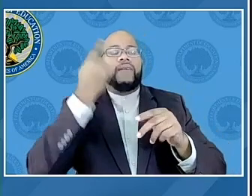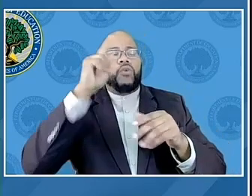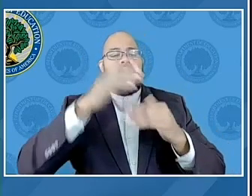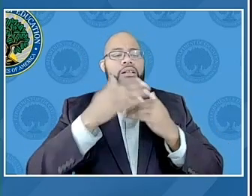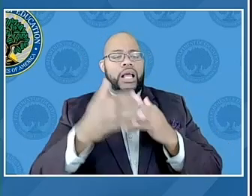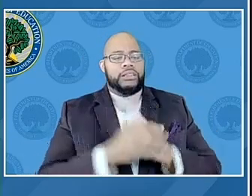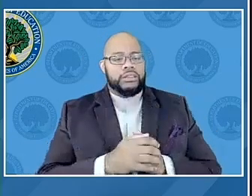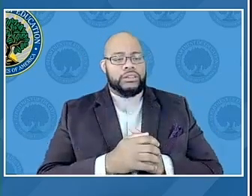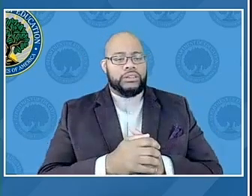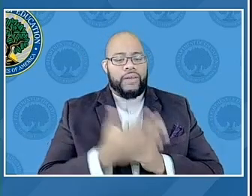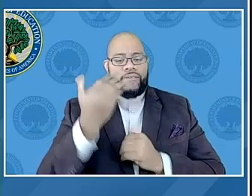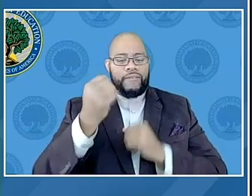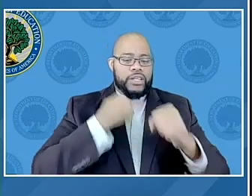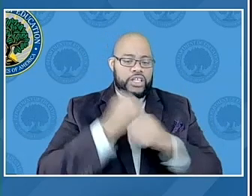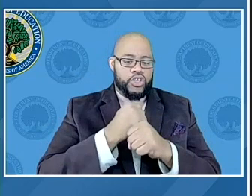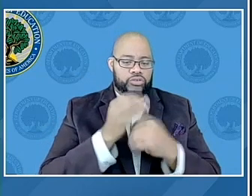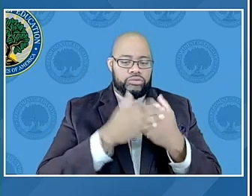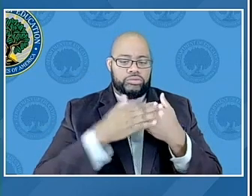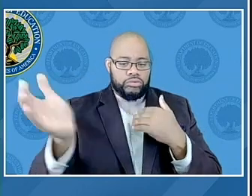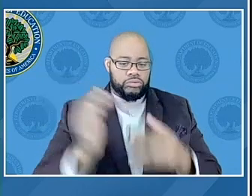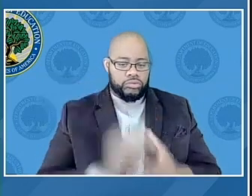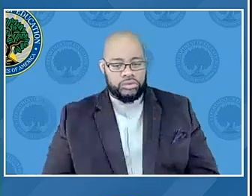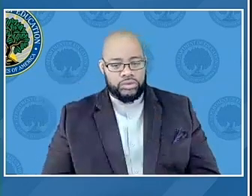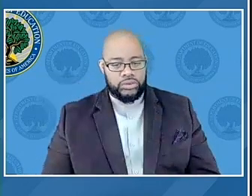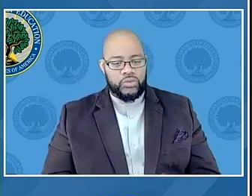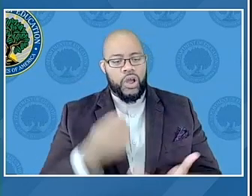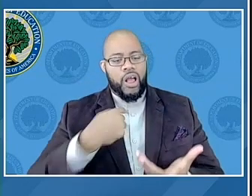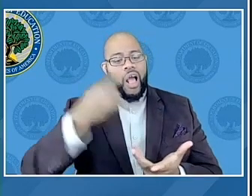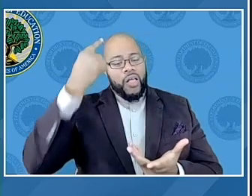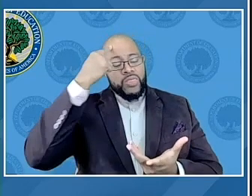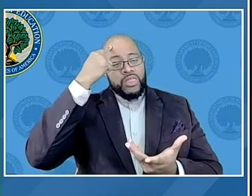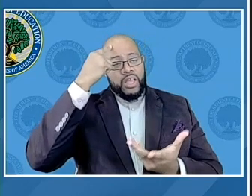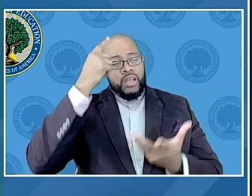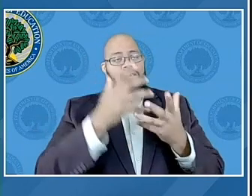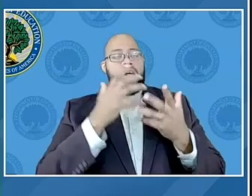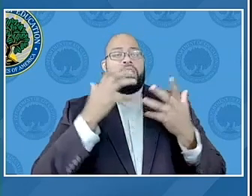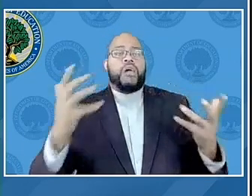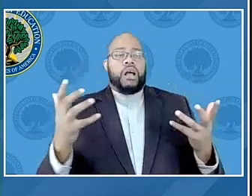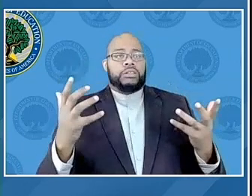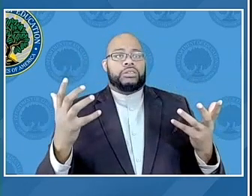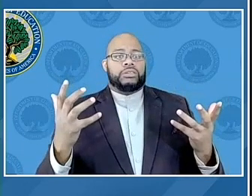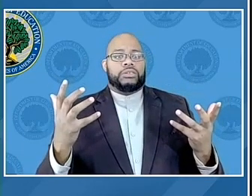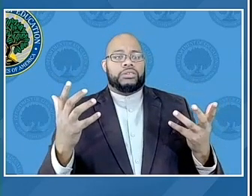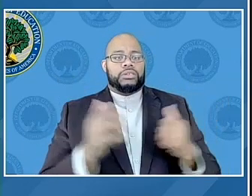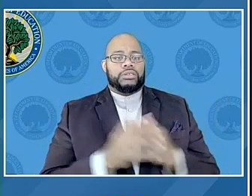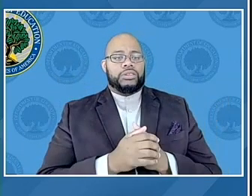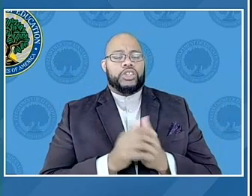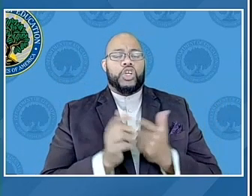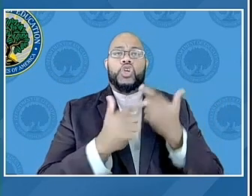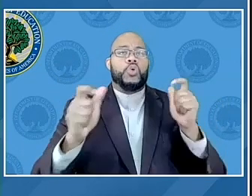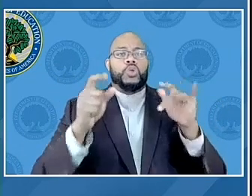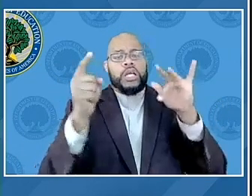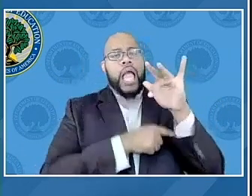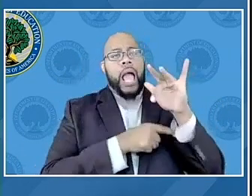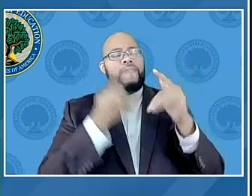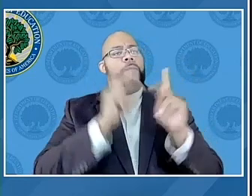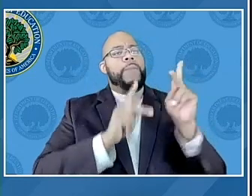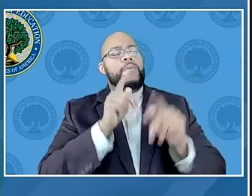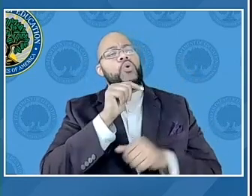years. So I think there's a lot- there's a huge gap for those who have dealt [30